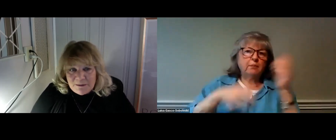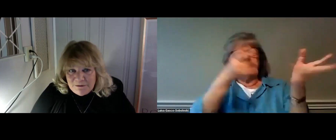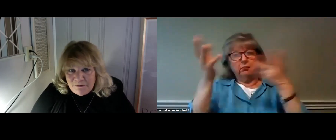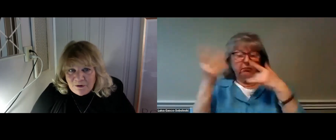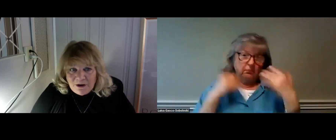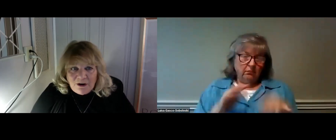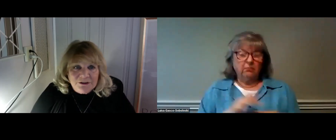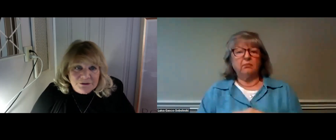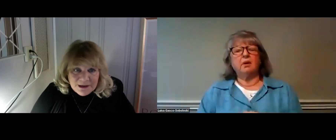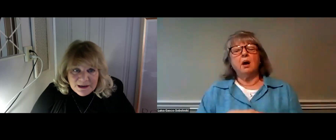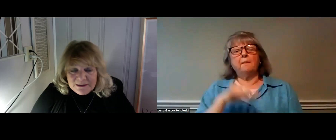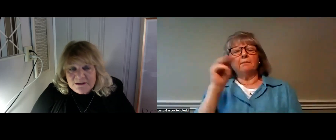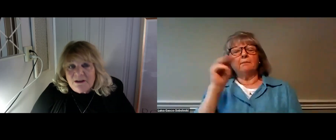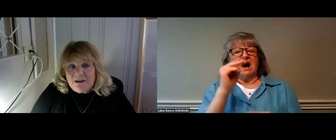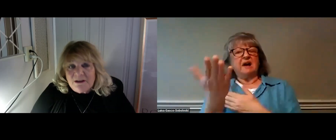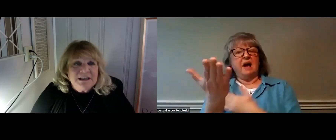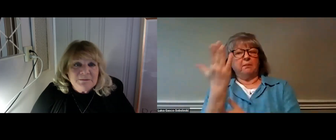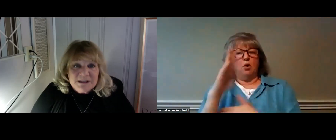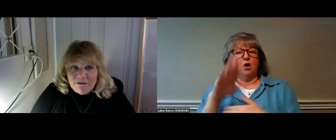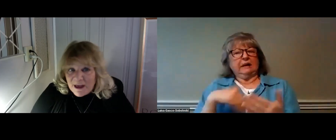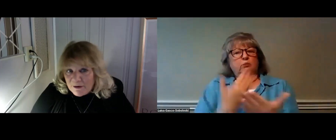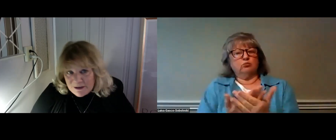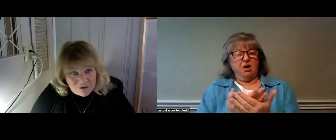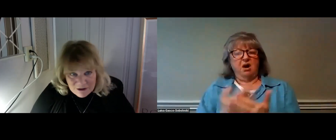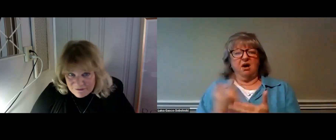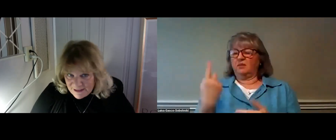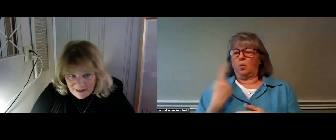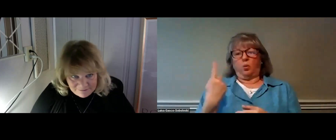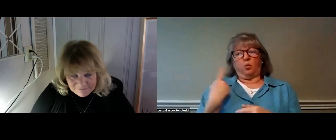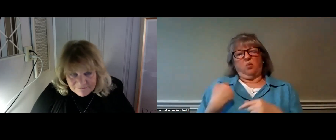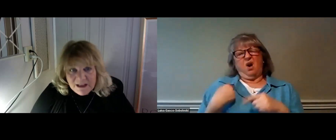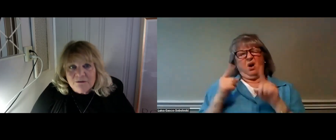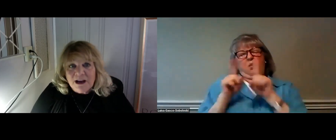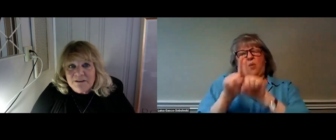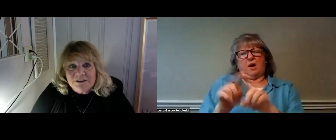before all the drinks cleaned himself out and all of that and arrived at the